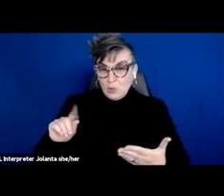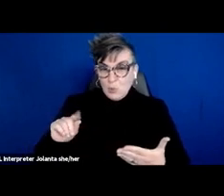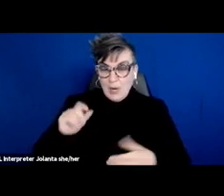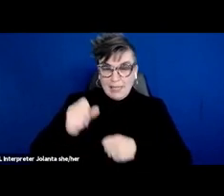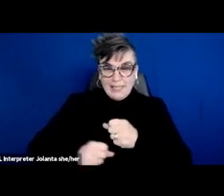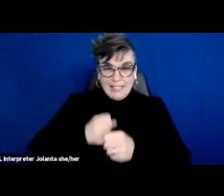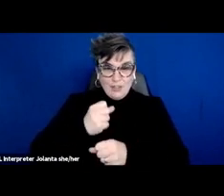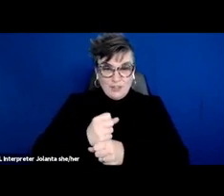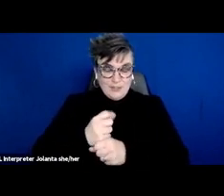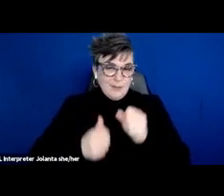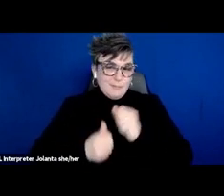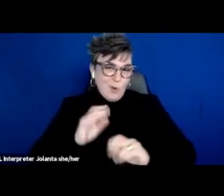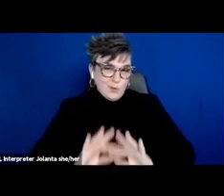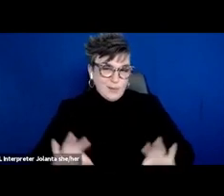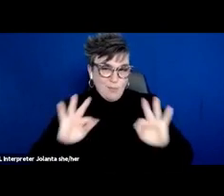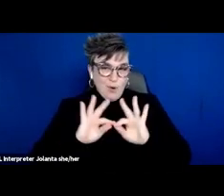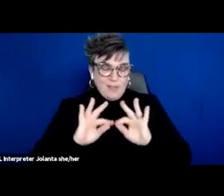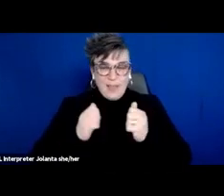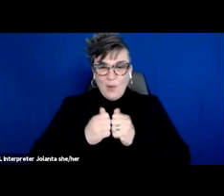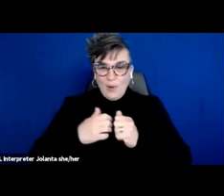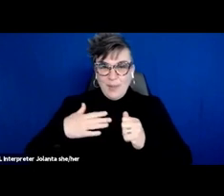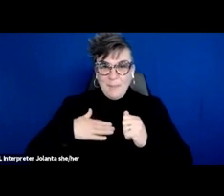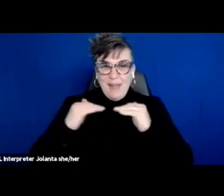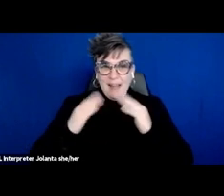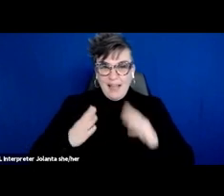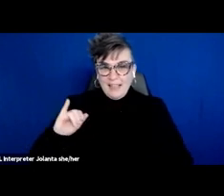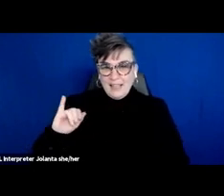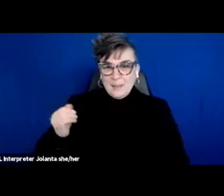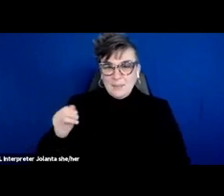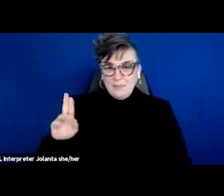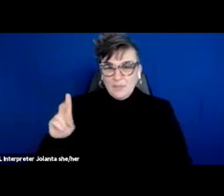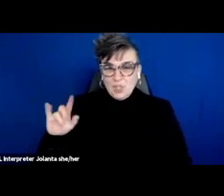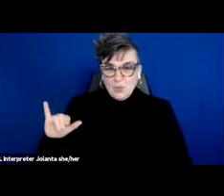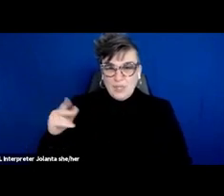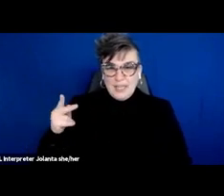with my colleague Judy (Unknown Name) who is a woman with a disability. We can talk